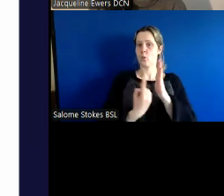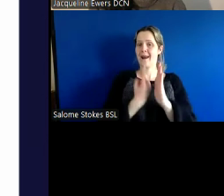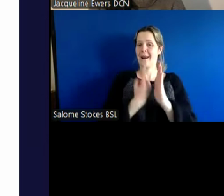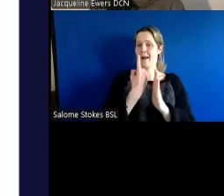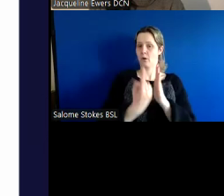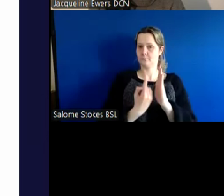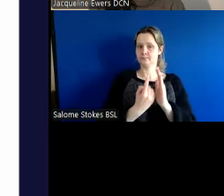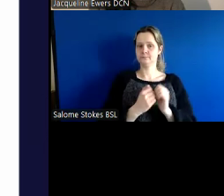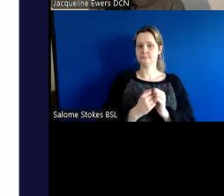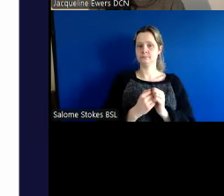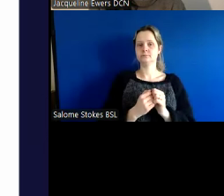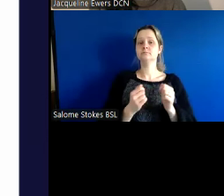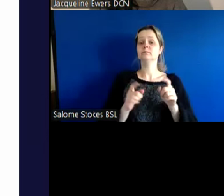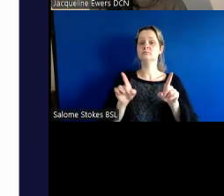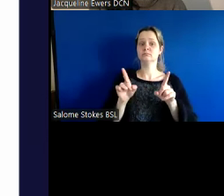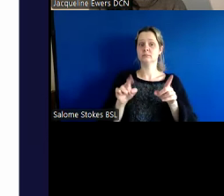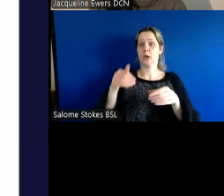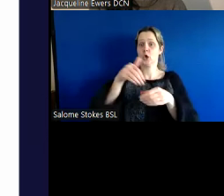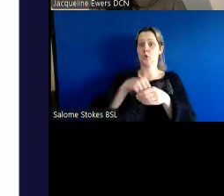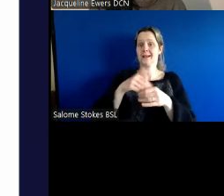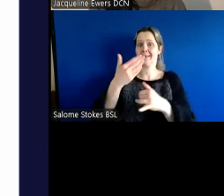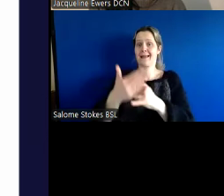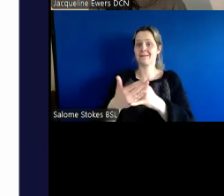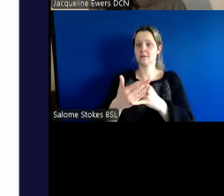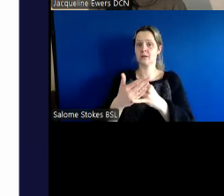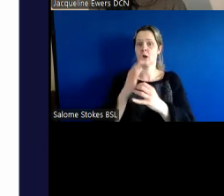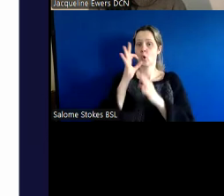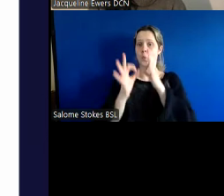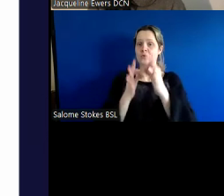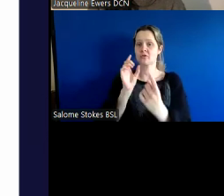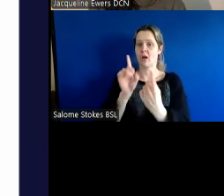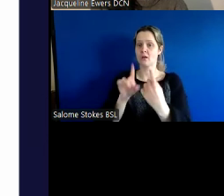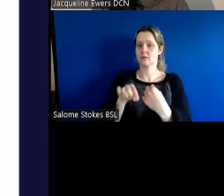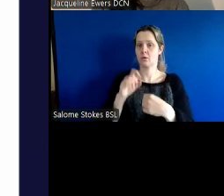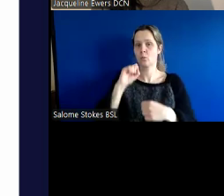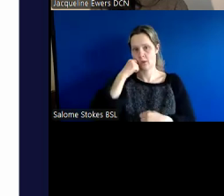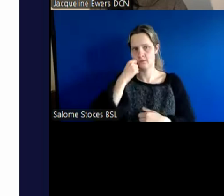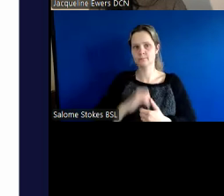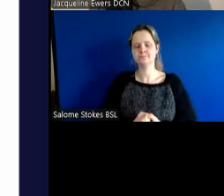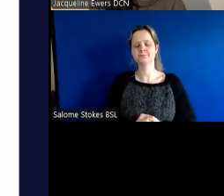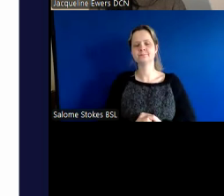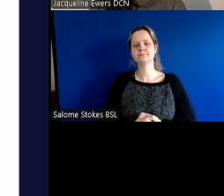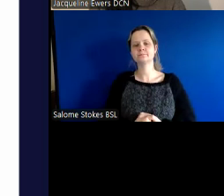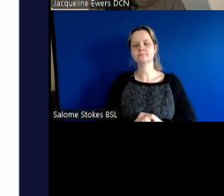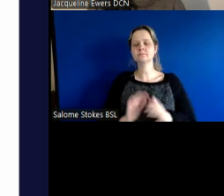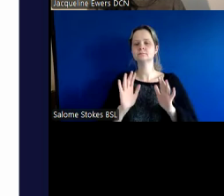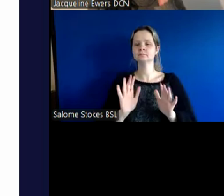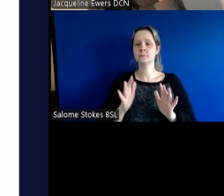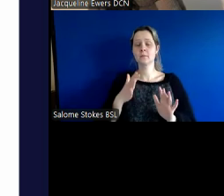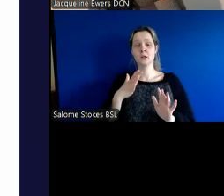including the question and answer session at the end. If you would like to use the closed captions,